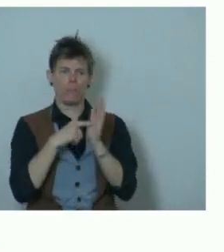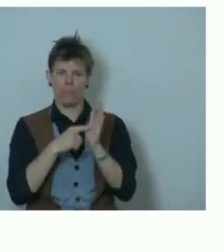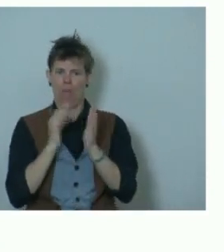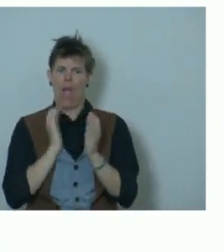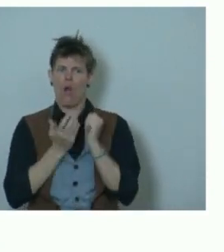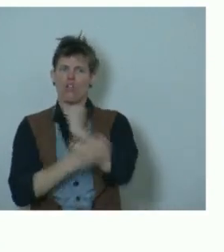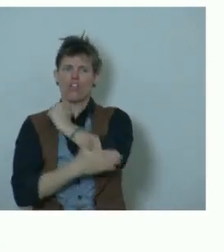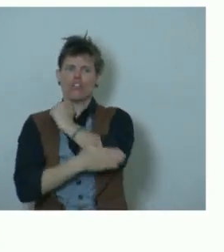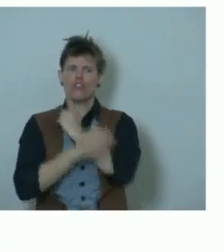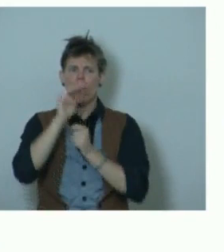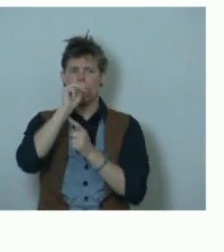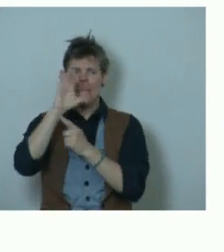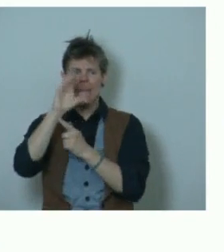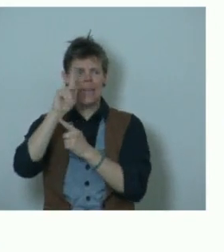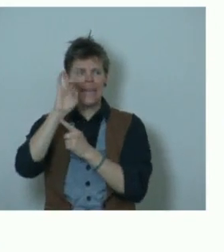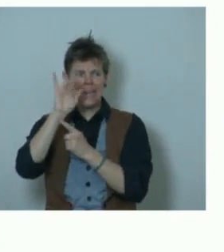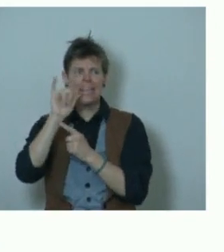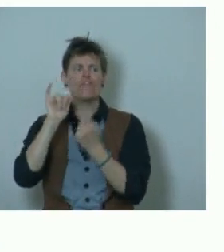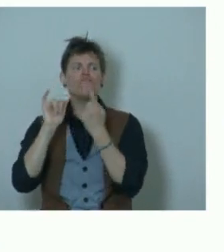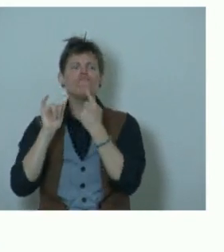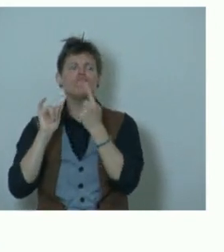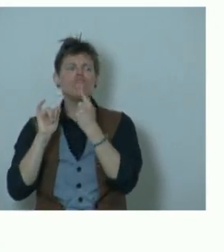THAT IS SOMETHING WE LOOK AT WITH THE MODELING.